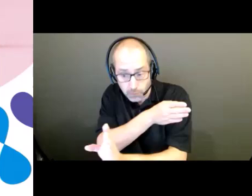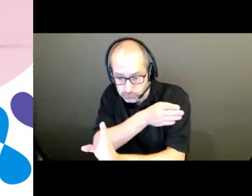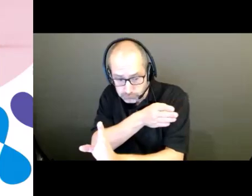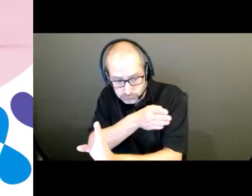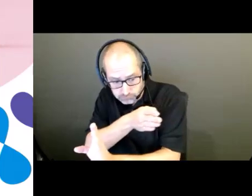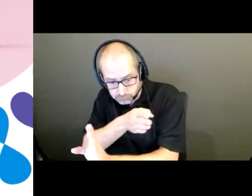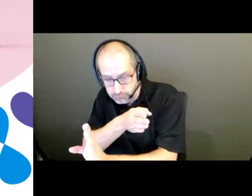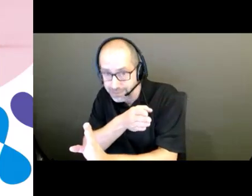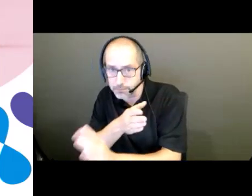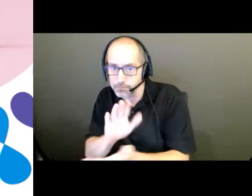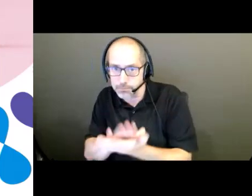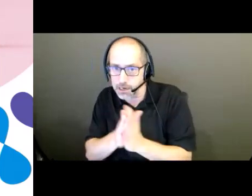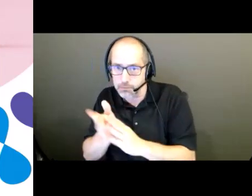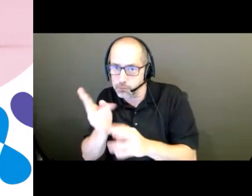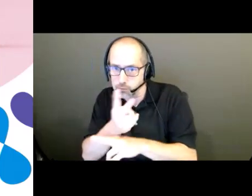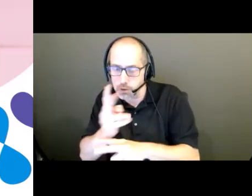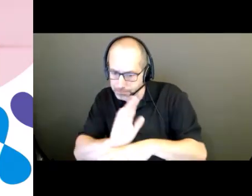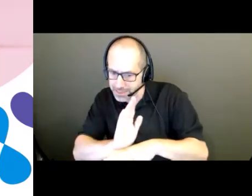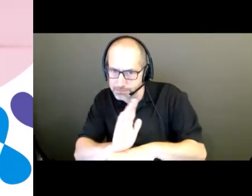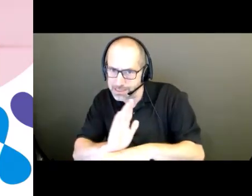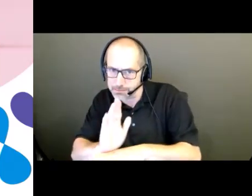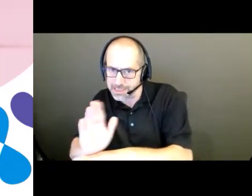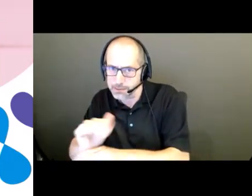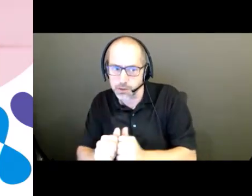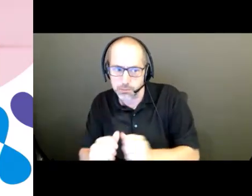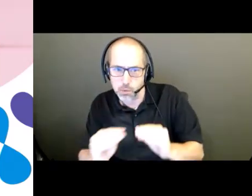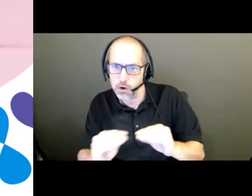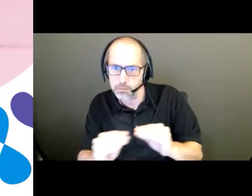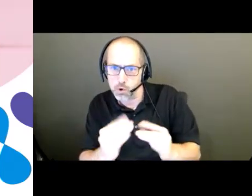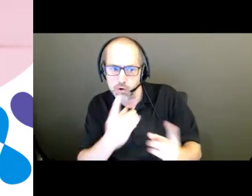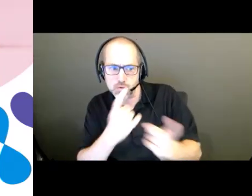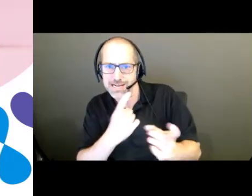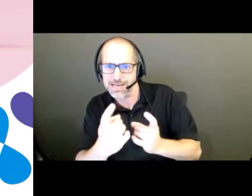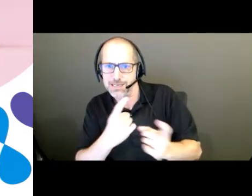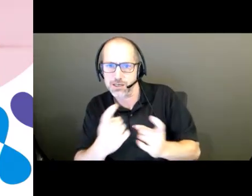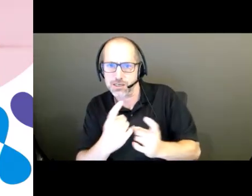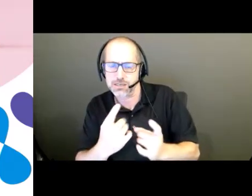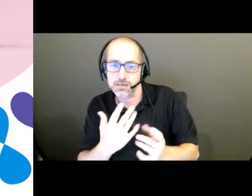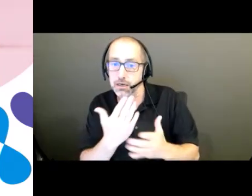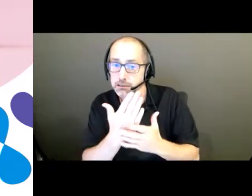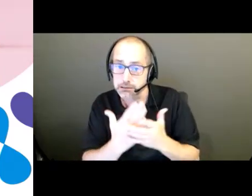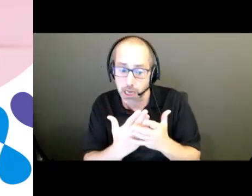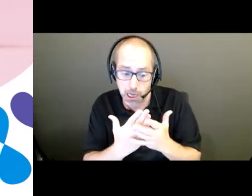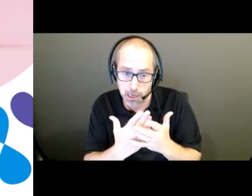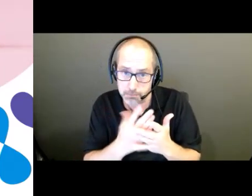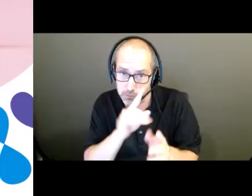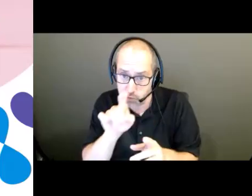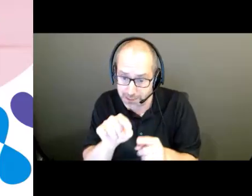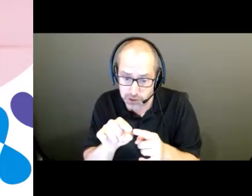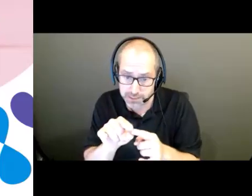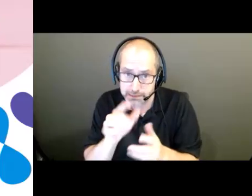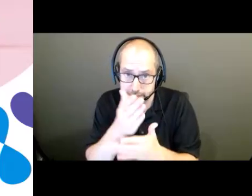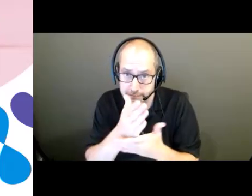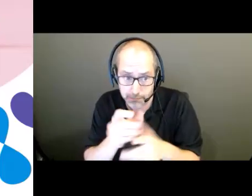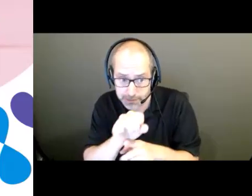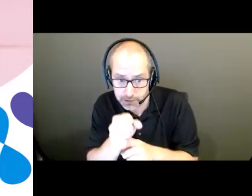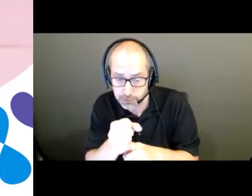inquiries, and some questions or situations are complex and require time to work through.